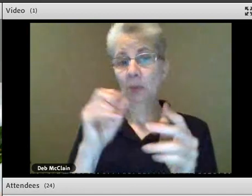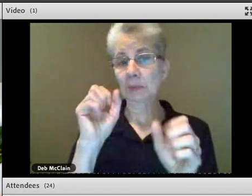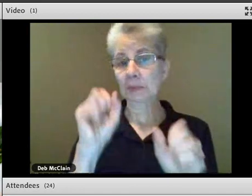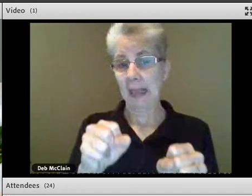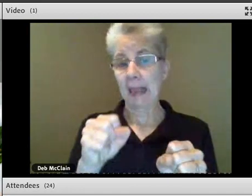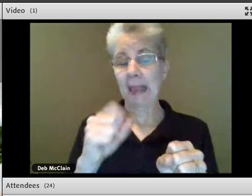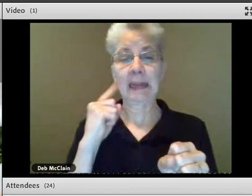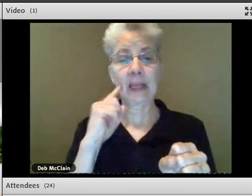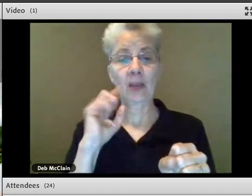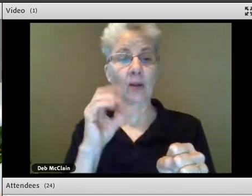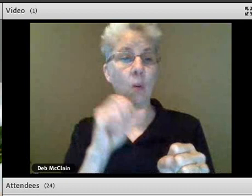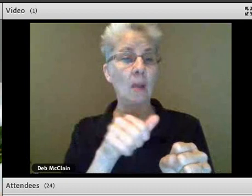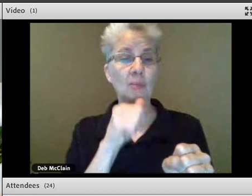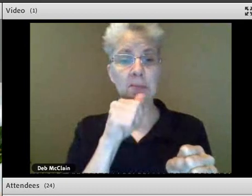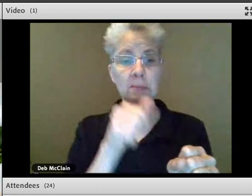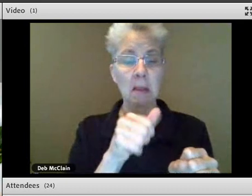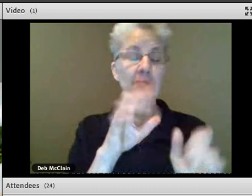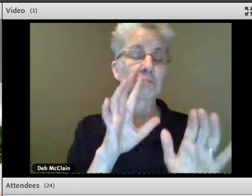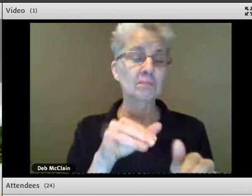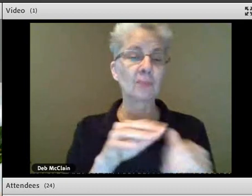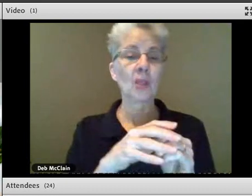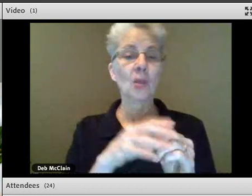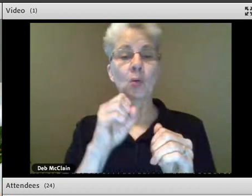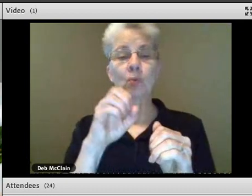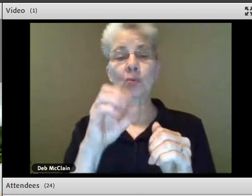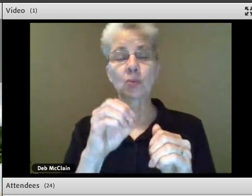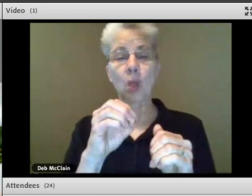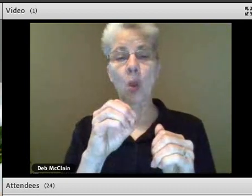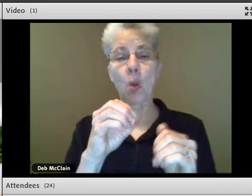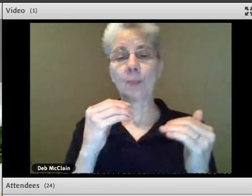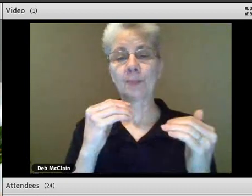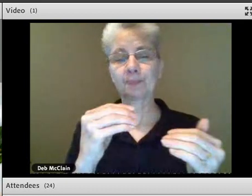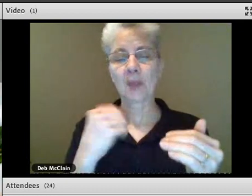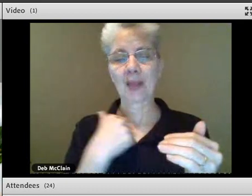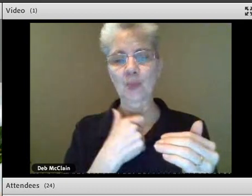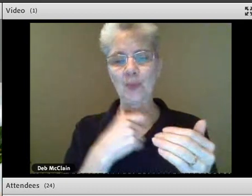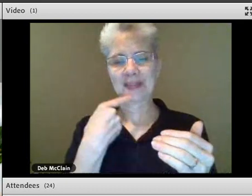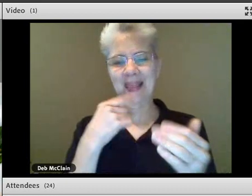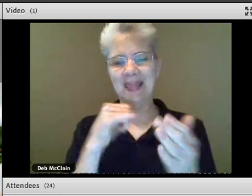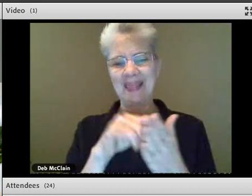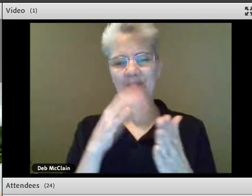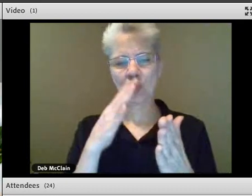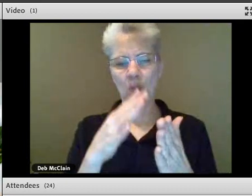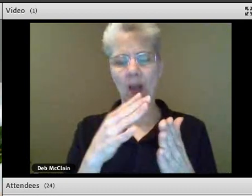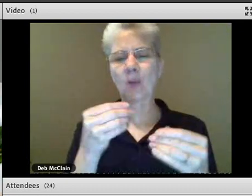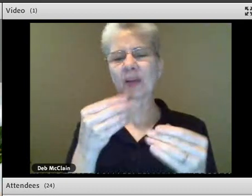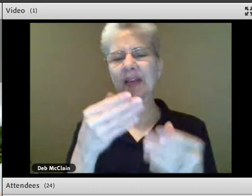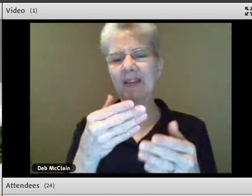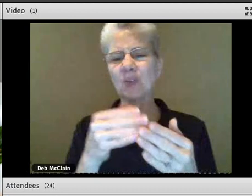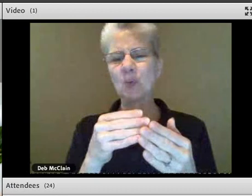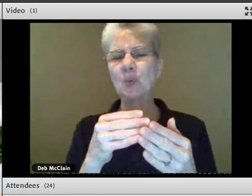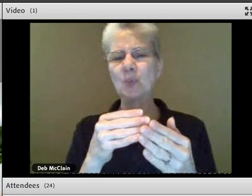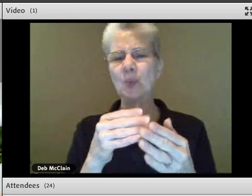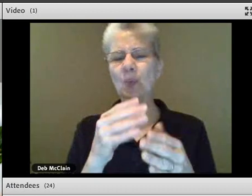Odd. All right. So anyway, as we were saying, I'm going to give you guys access to an online course,